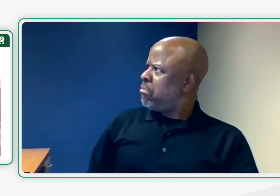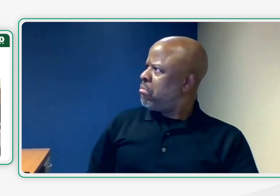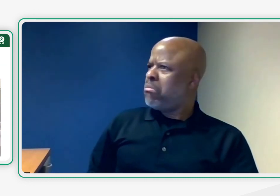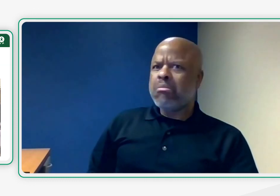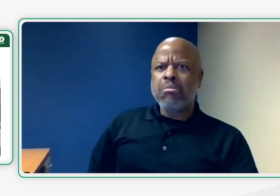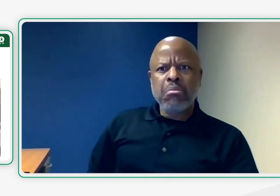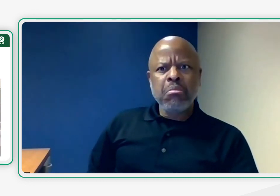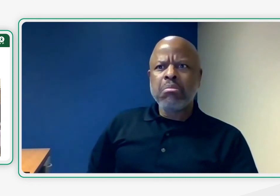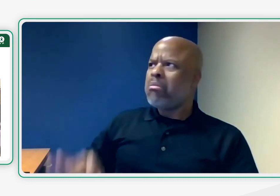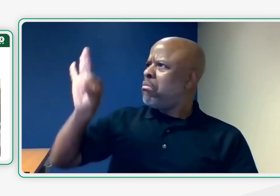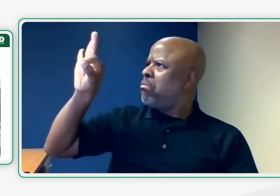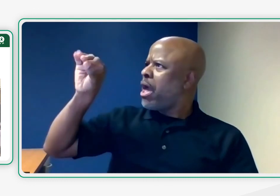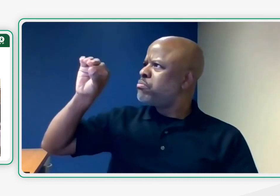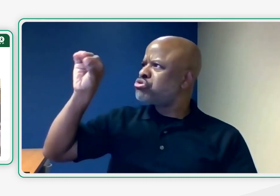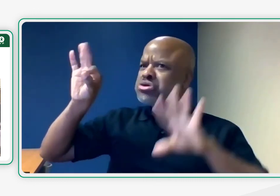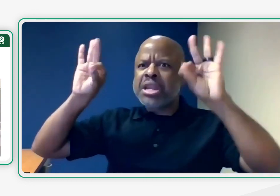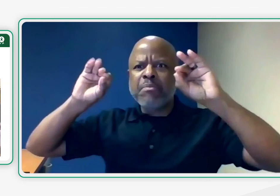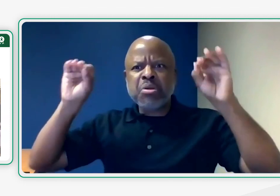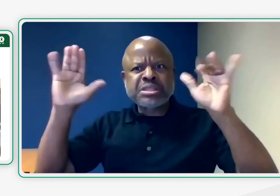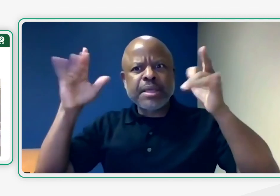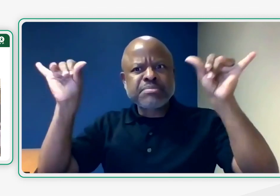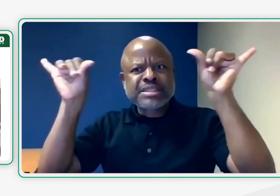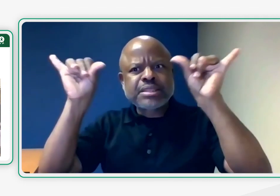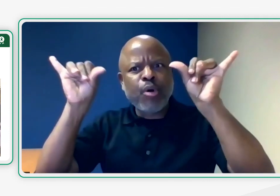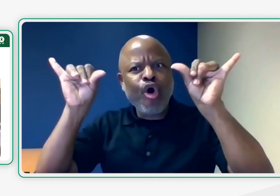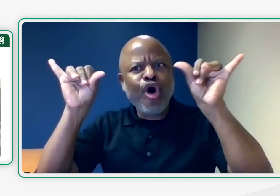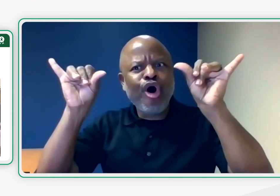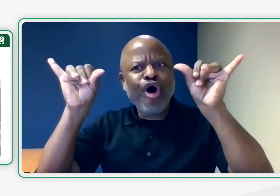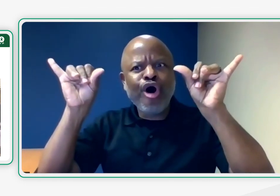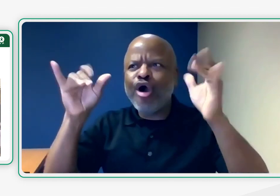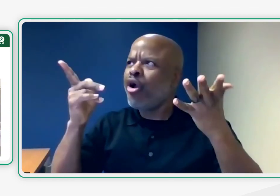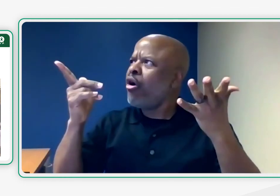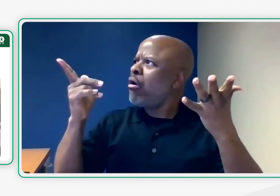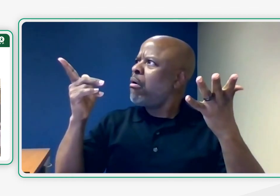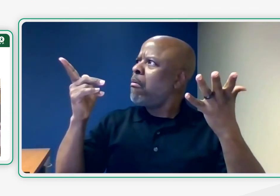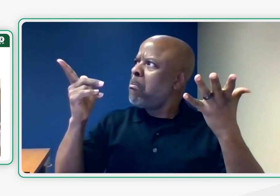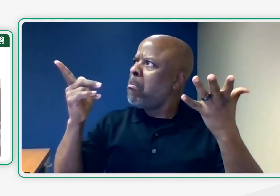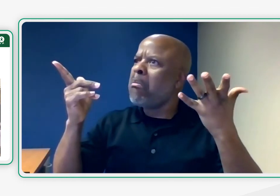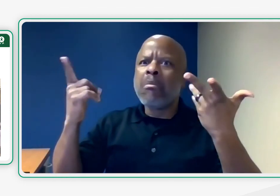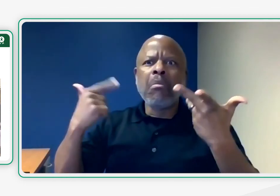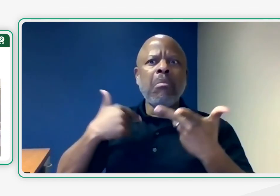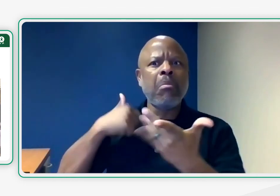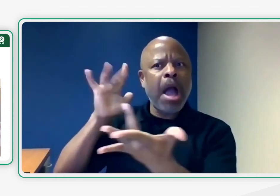and I read it, and I was impressed. And I saw that 90% similarity.